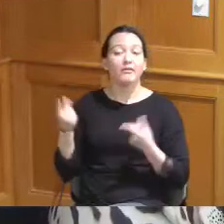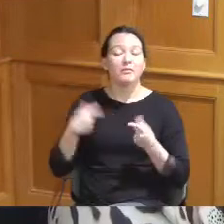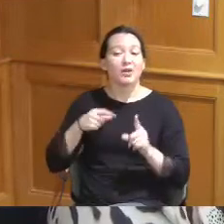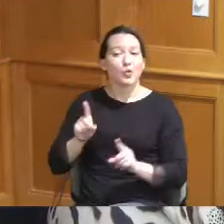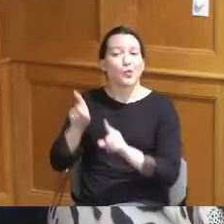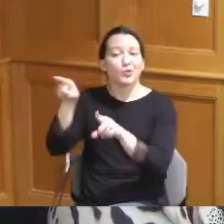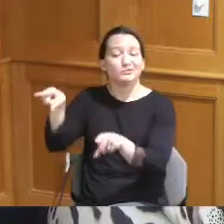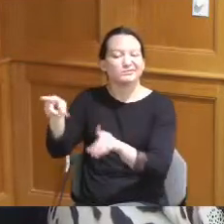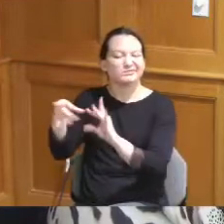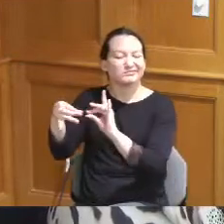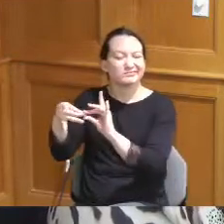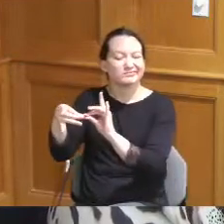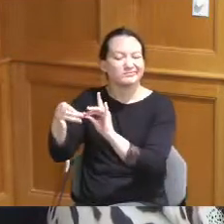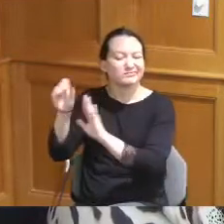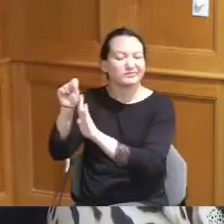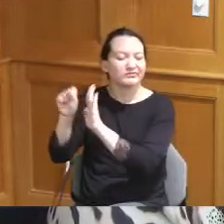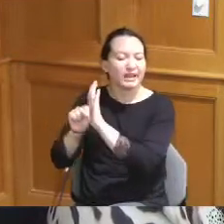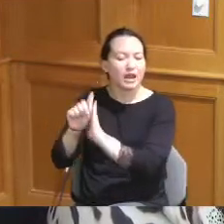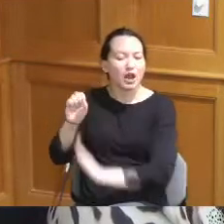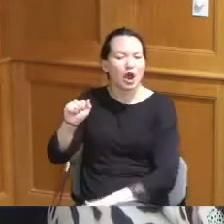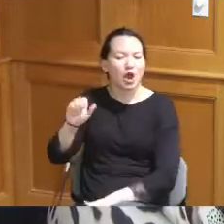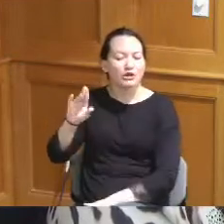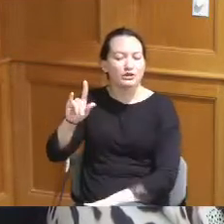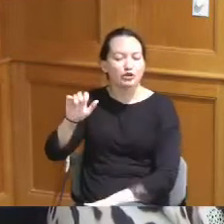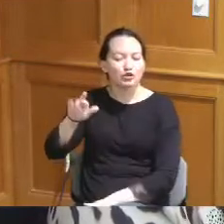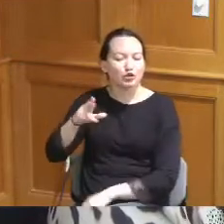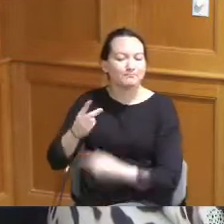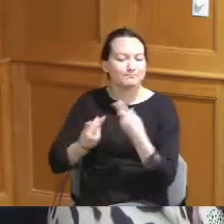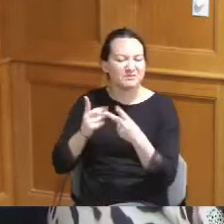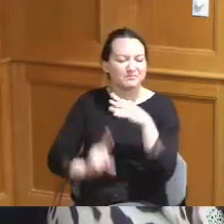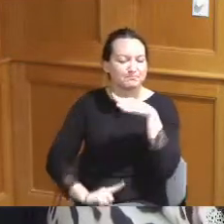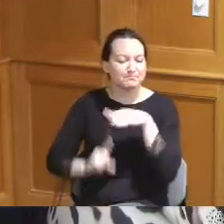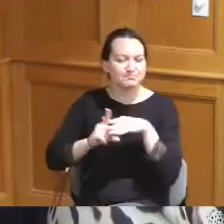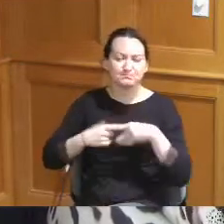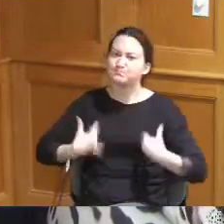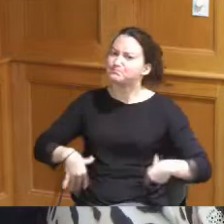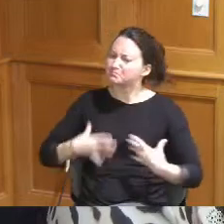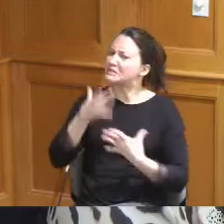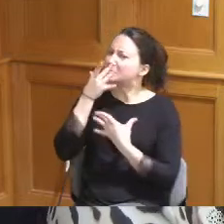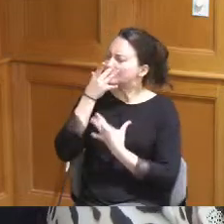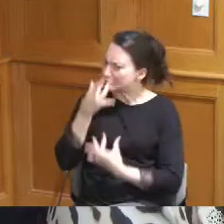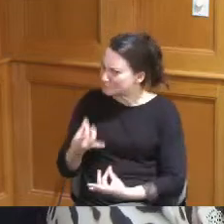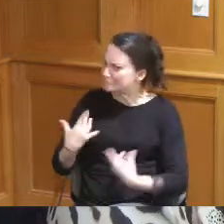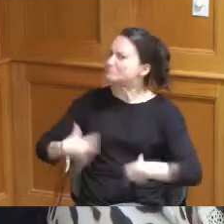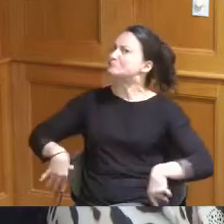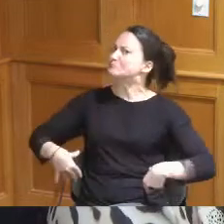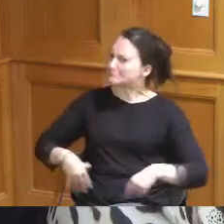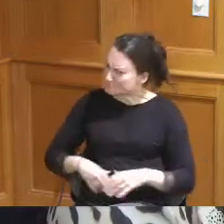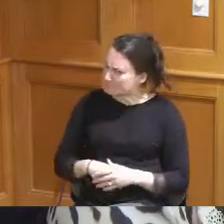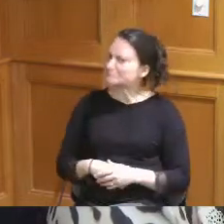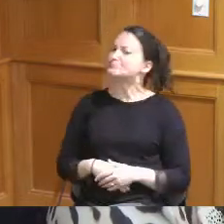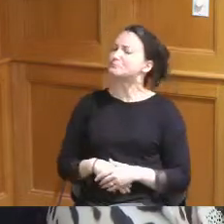was said earlier in the state Auditor's visit it was extremely interesting I should say I did not